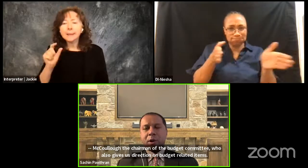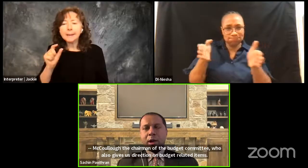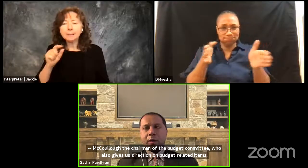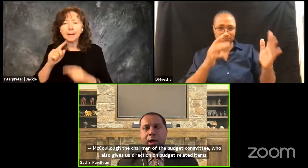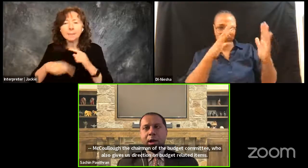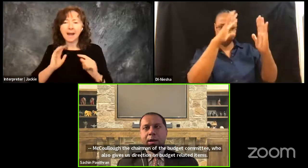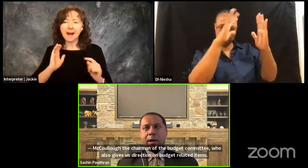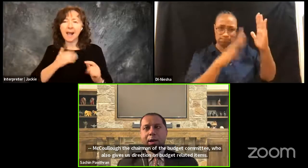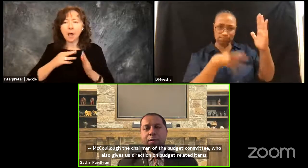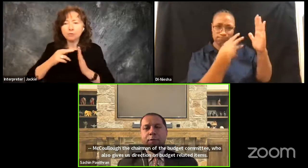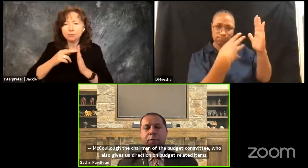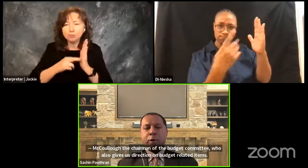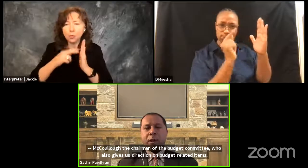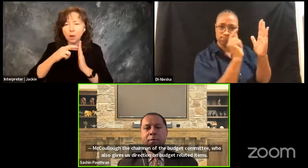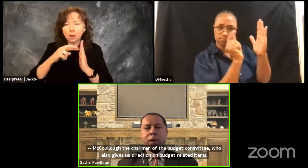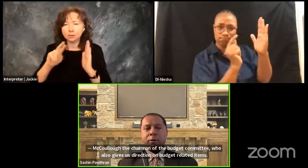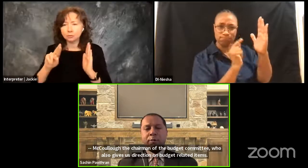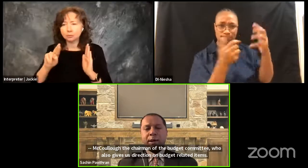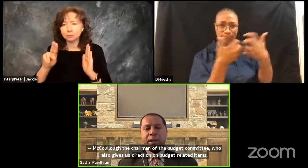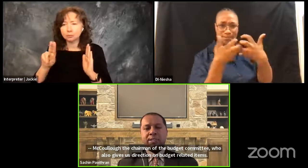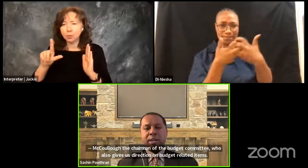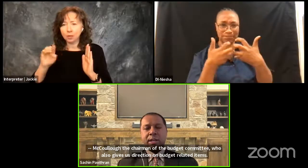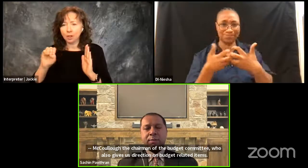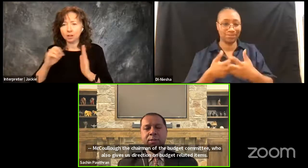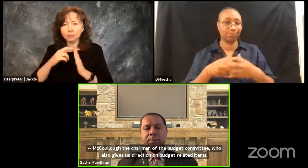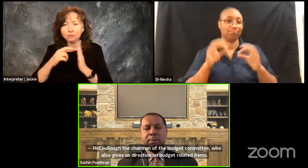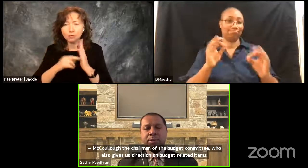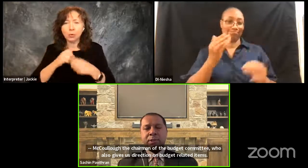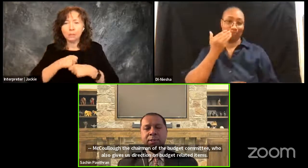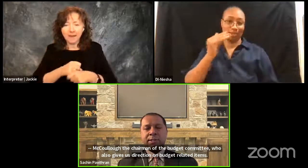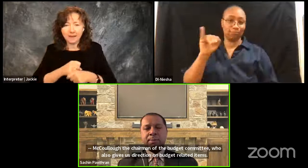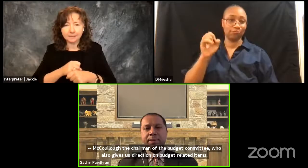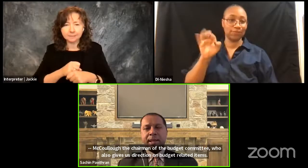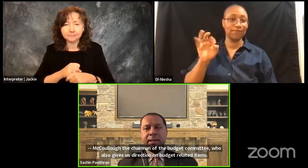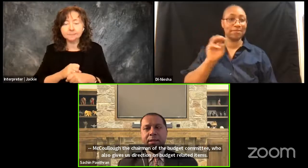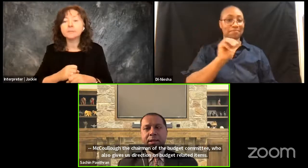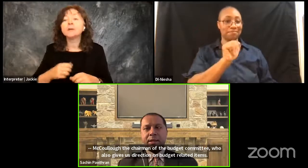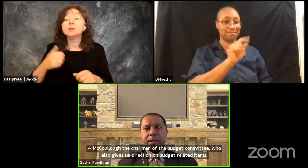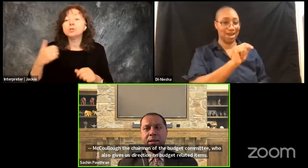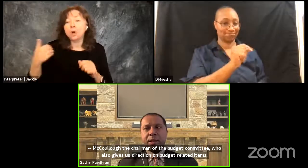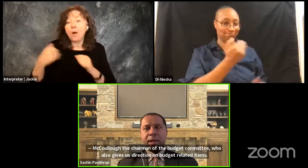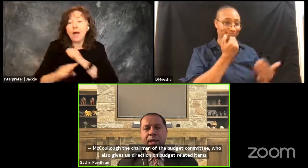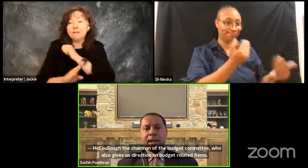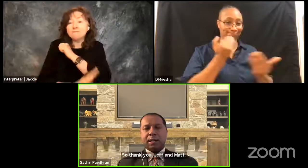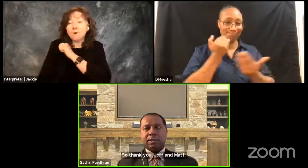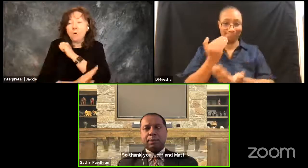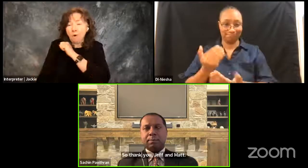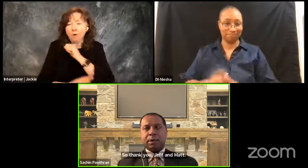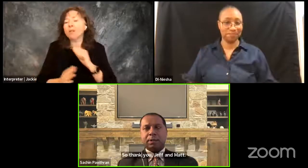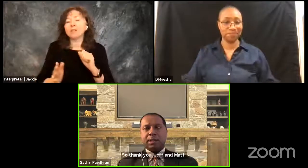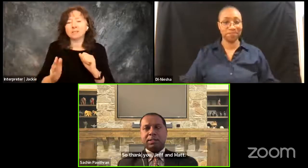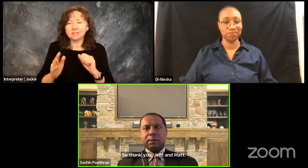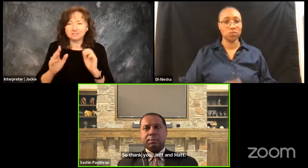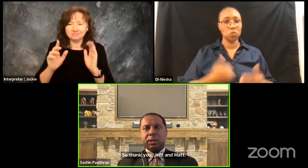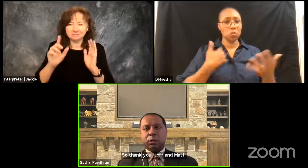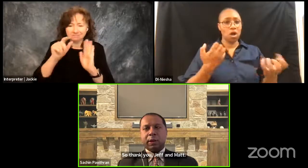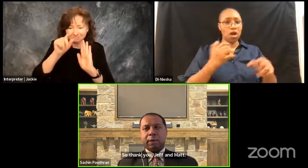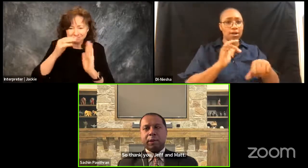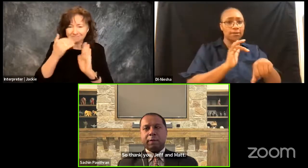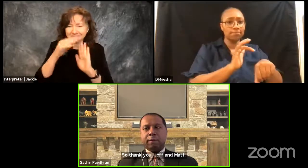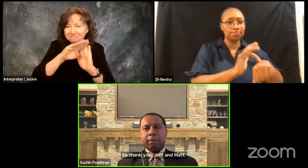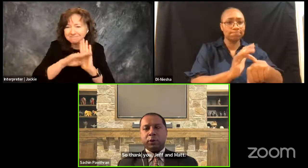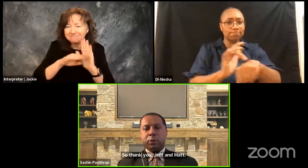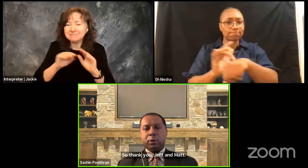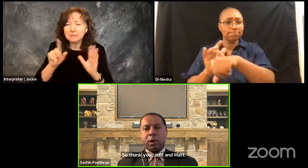So our fall Unified Agenda was on the December 10th and that is something that you can view